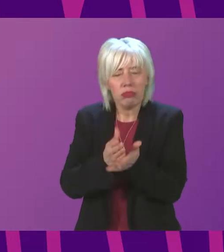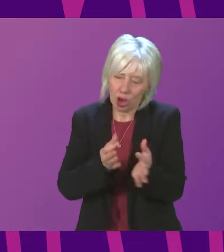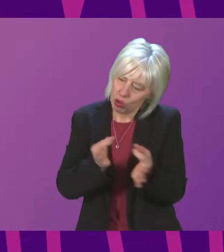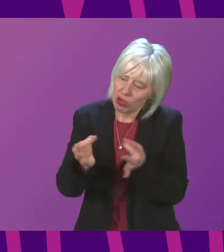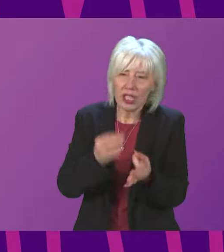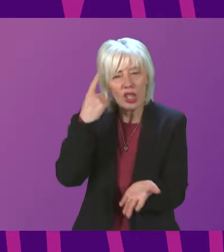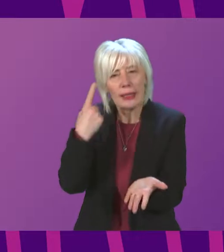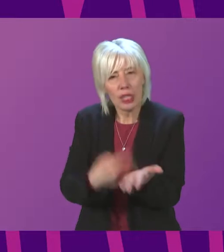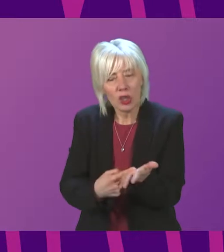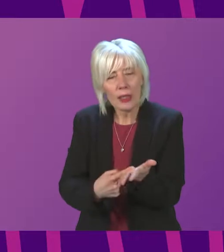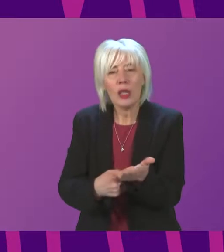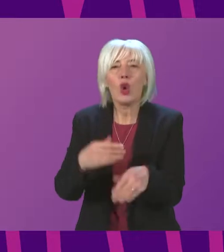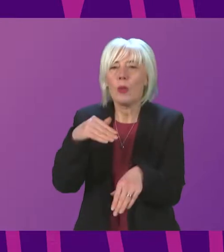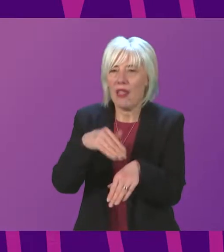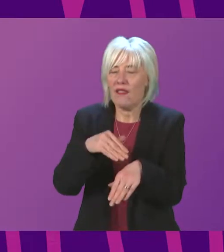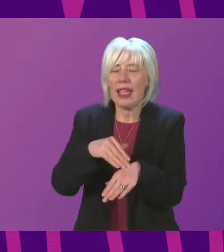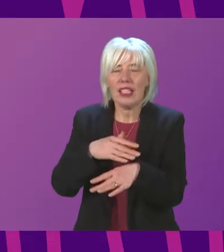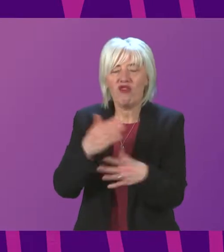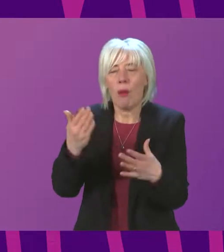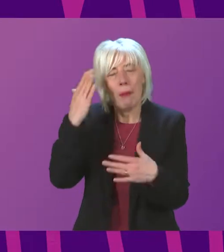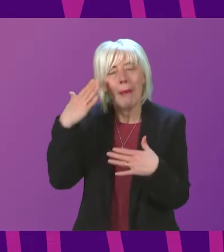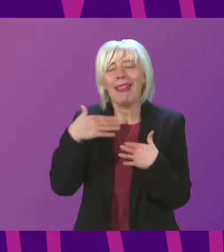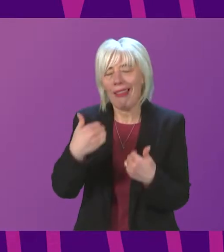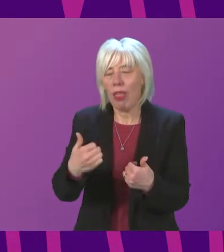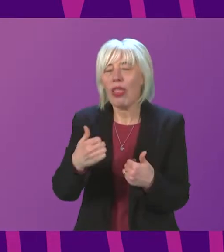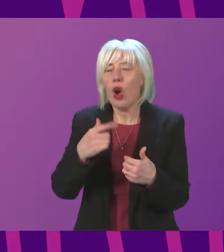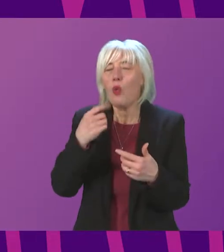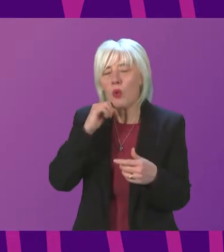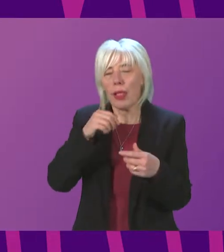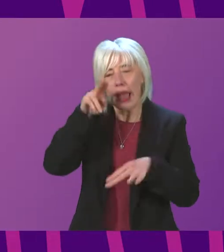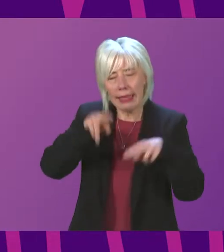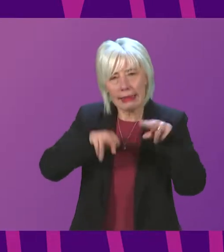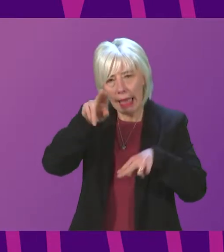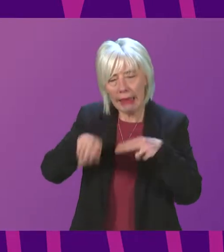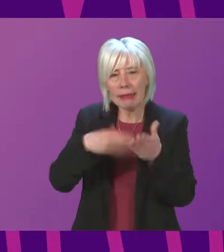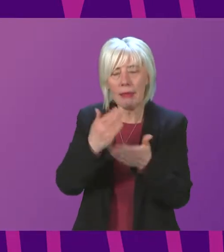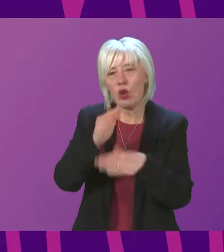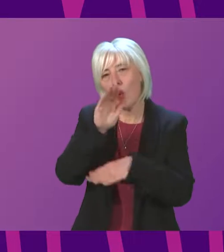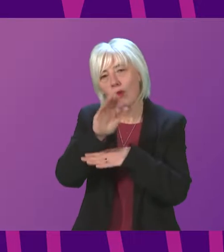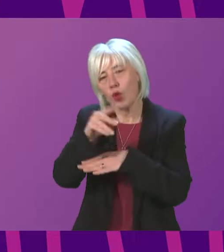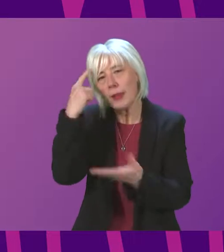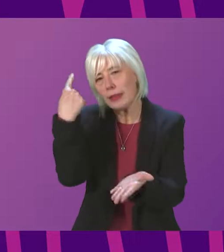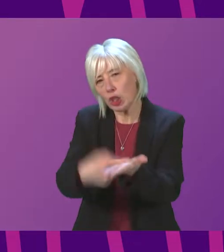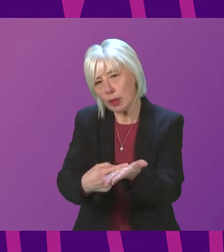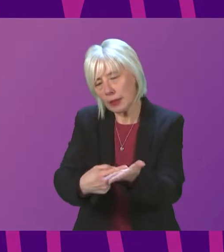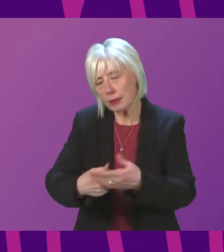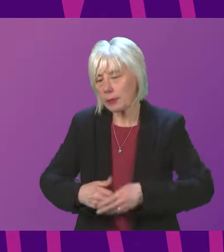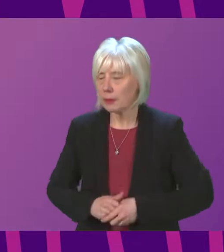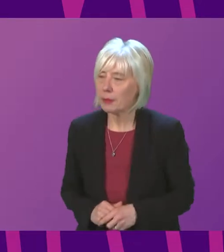Evidence on the likely effects on mental health will also be specifically assessed as part of our future decision making.